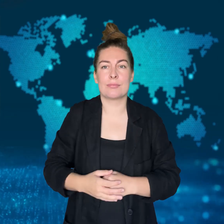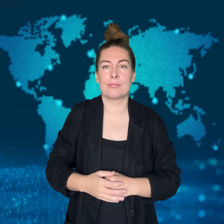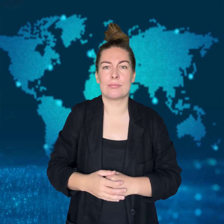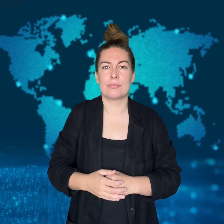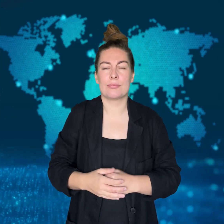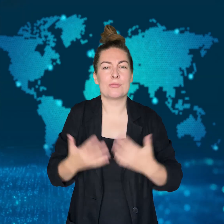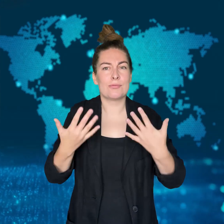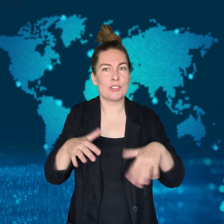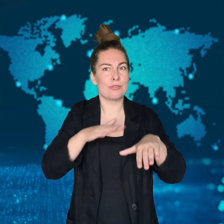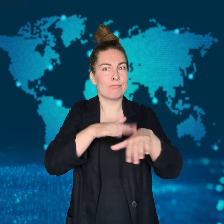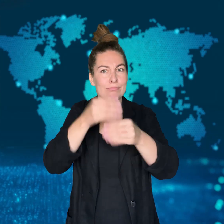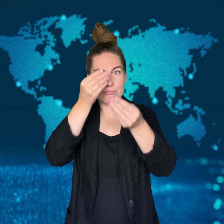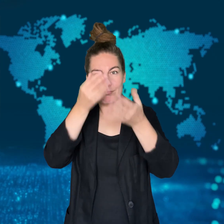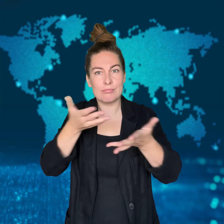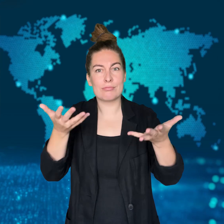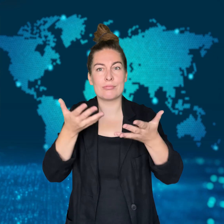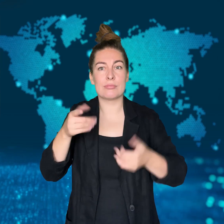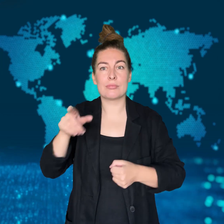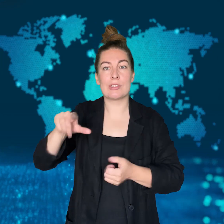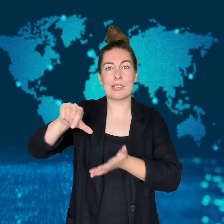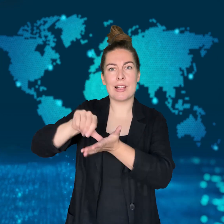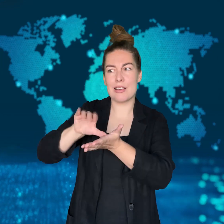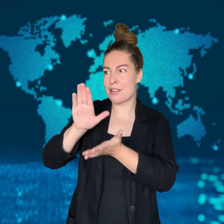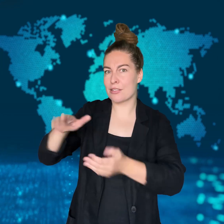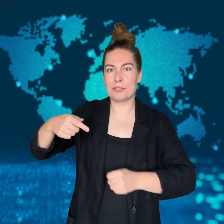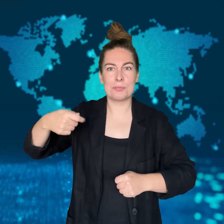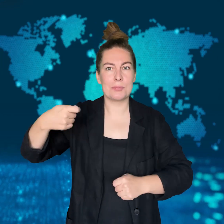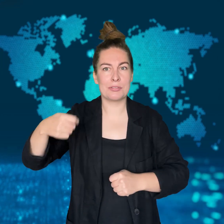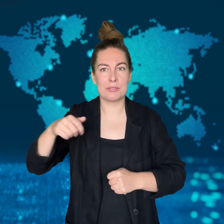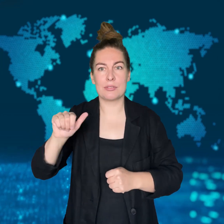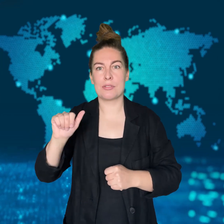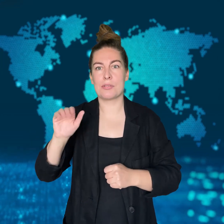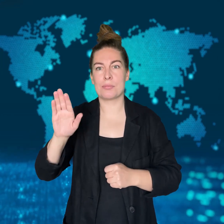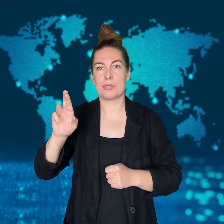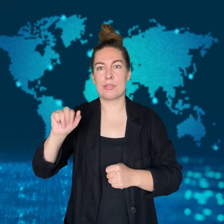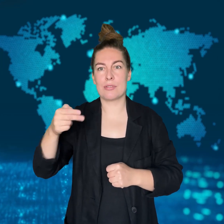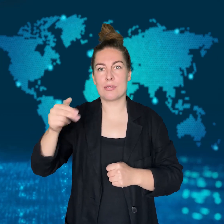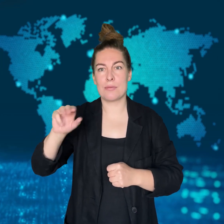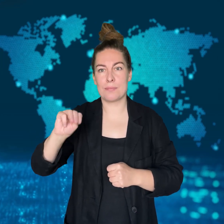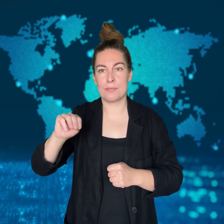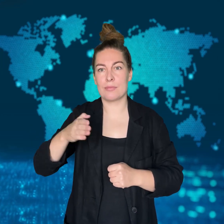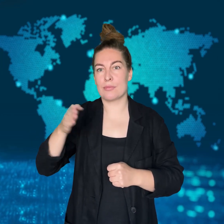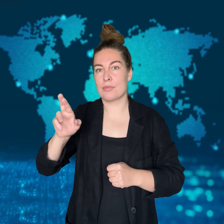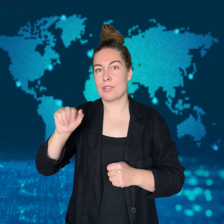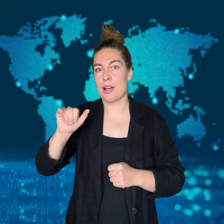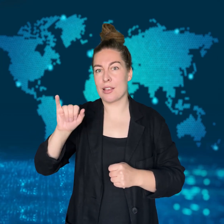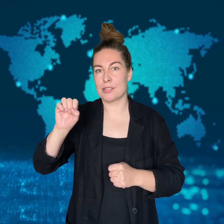enabling them to carry out the attack.